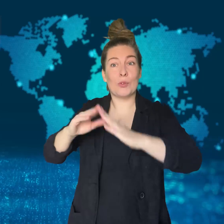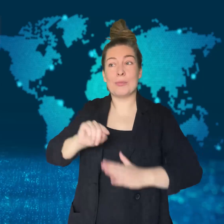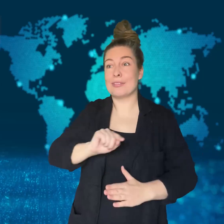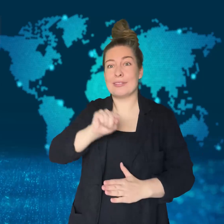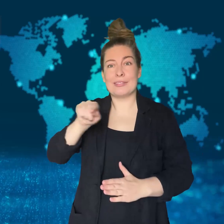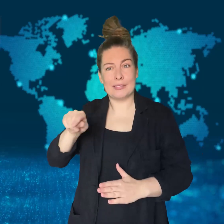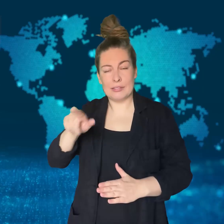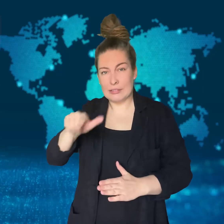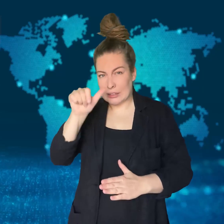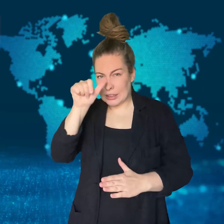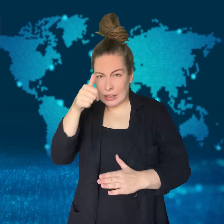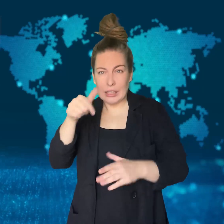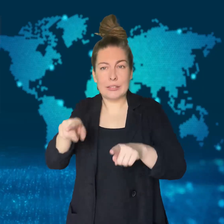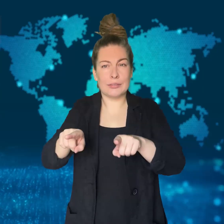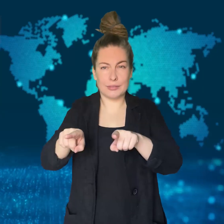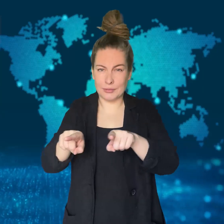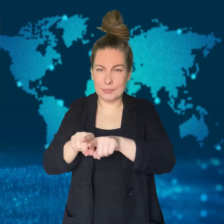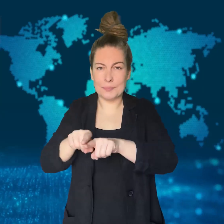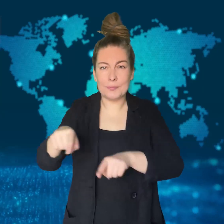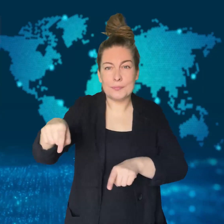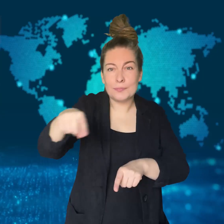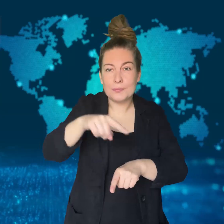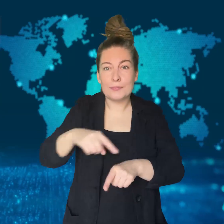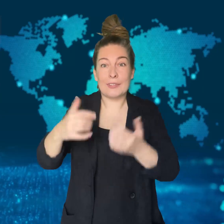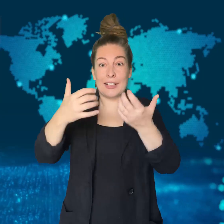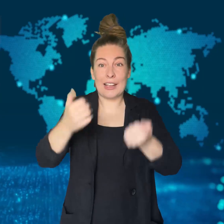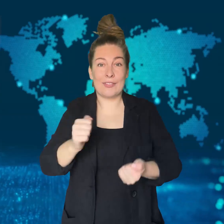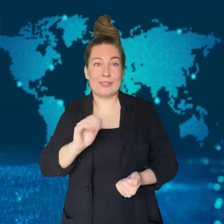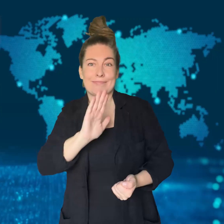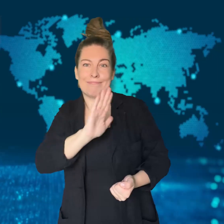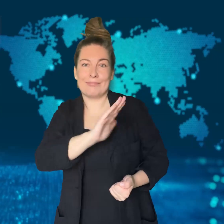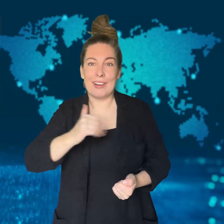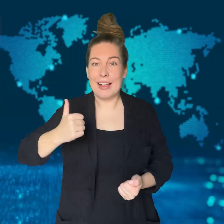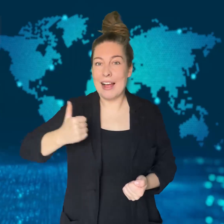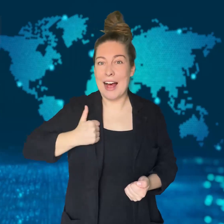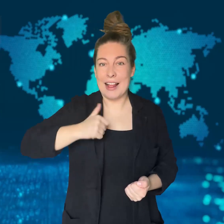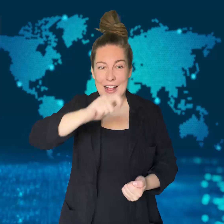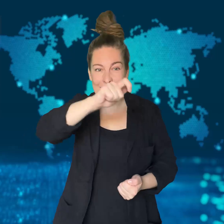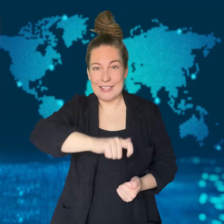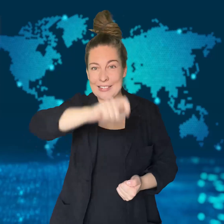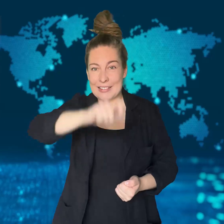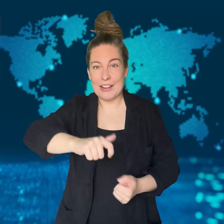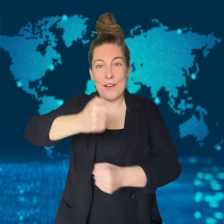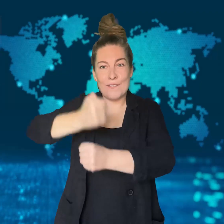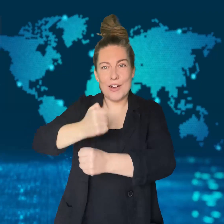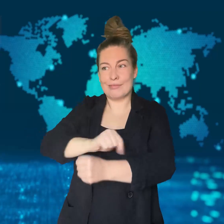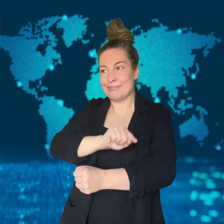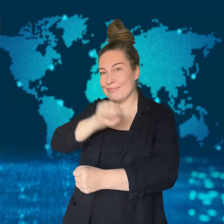that had been sent to represent Canada in India.